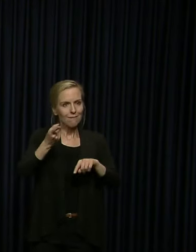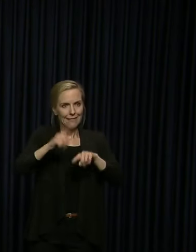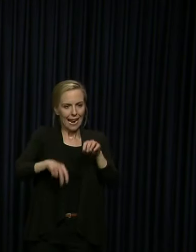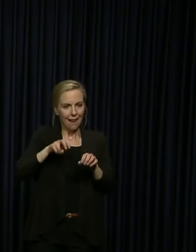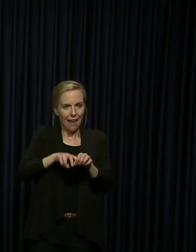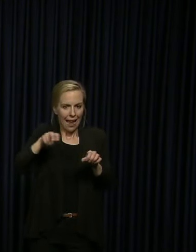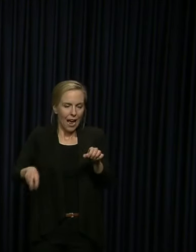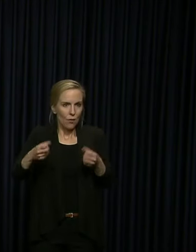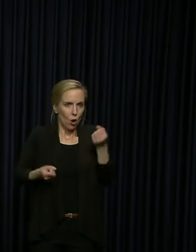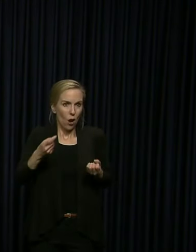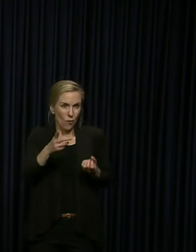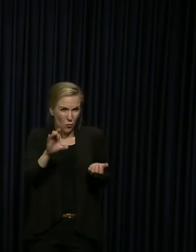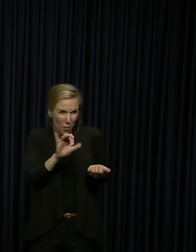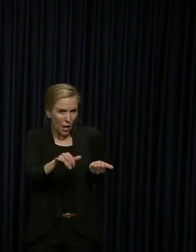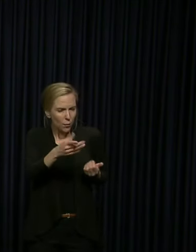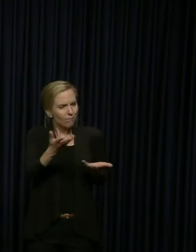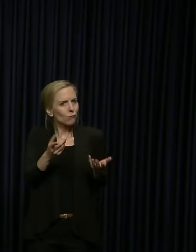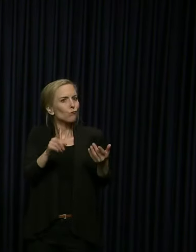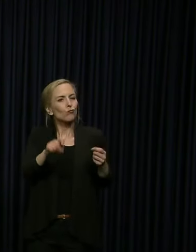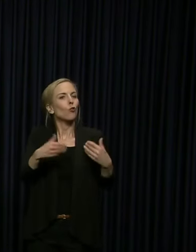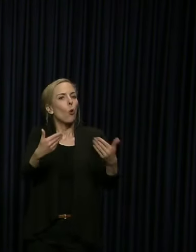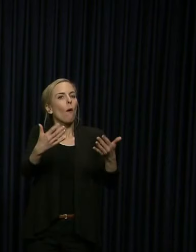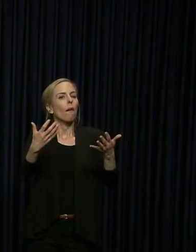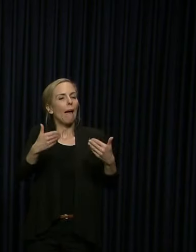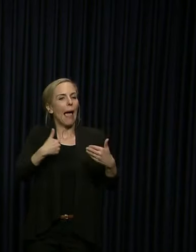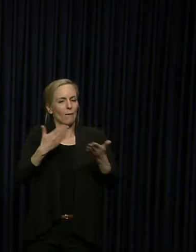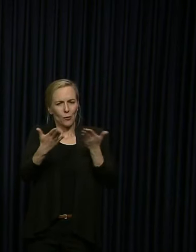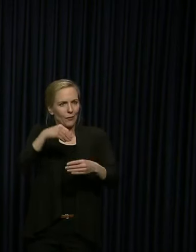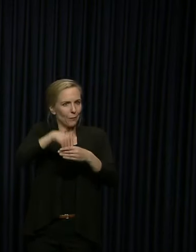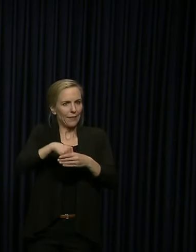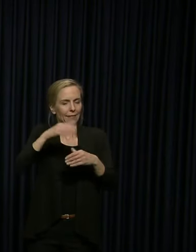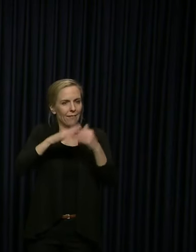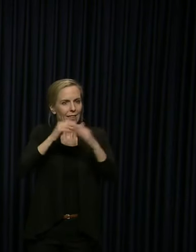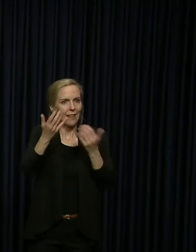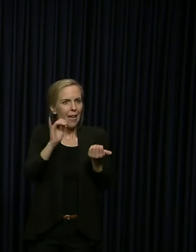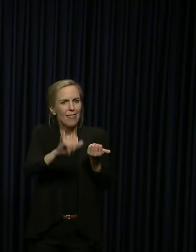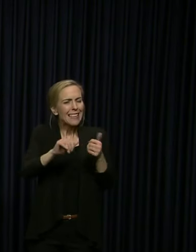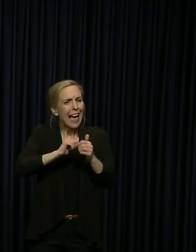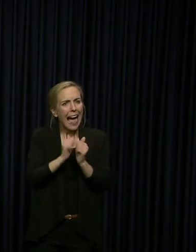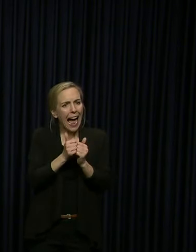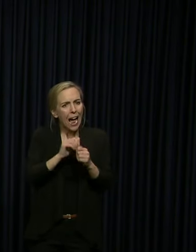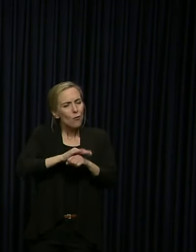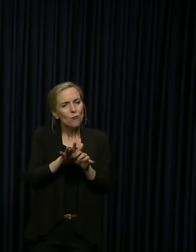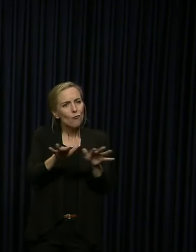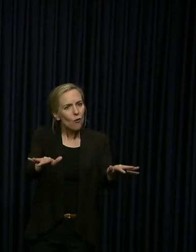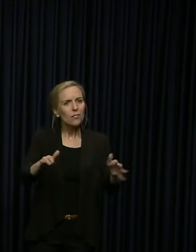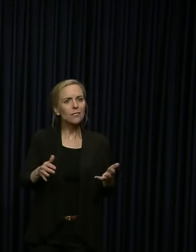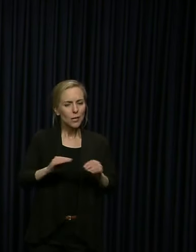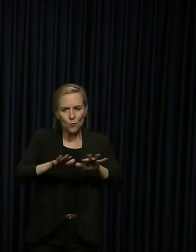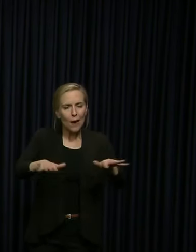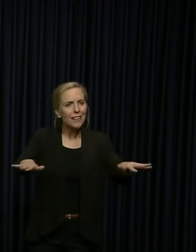TODAY SPREAD THE VIRUS WITHIN HIS CONGREGATION, AND AT CHRISTMAS HE'S GOING TO HAVE FEWER PEOPLE IN HIS